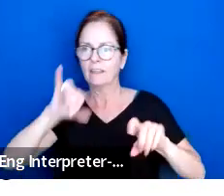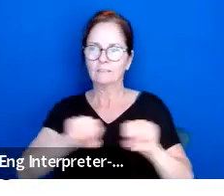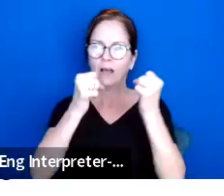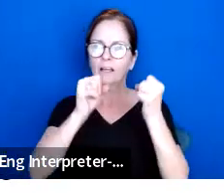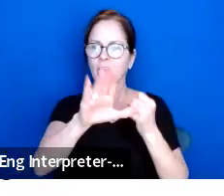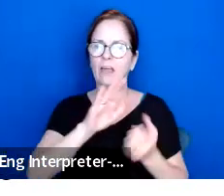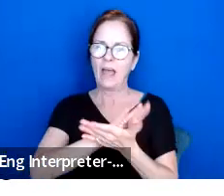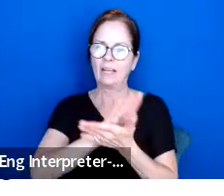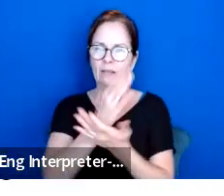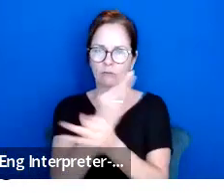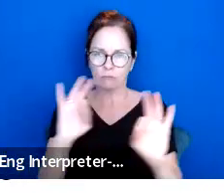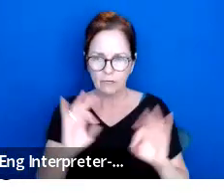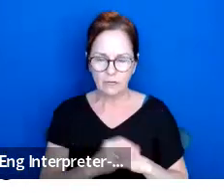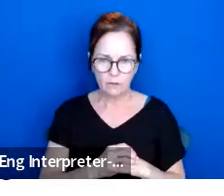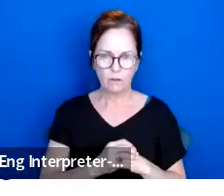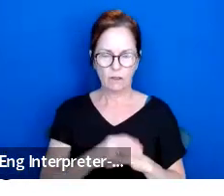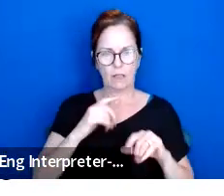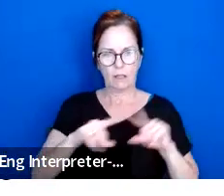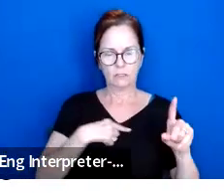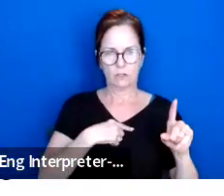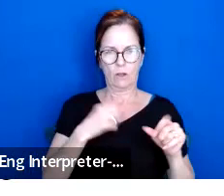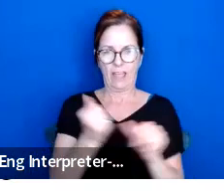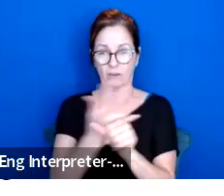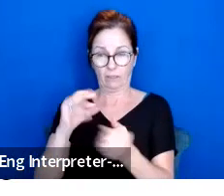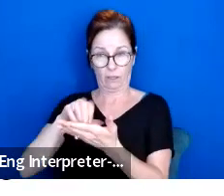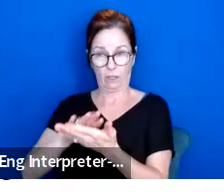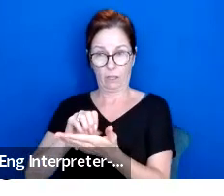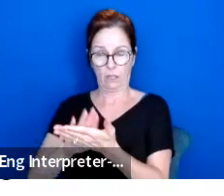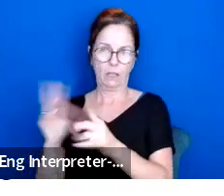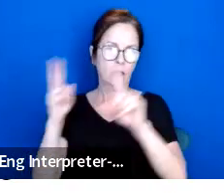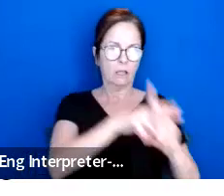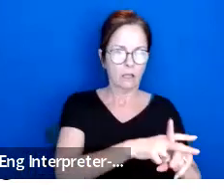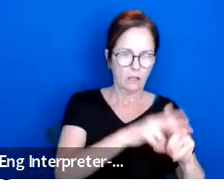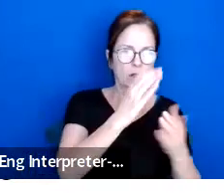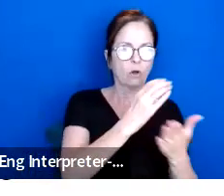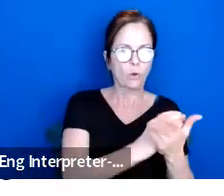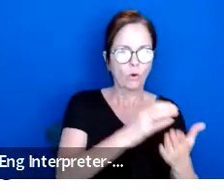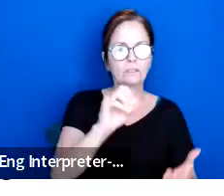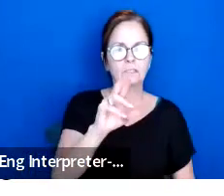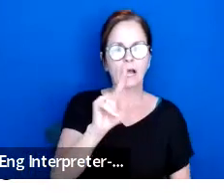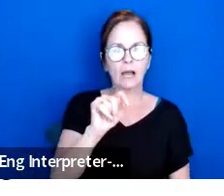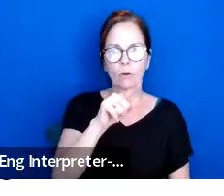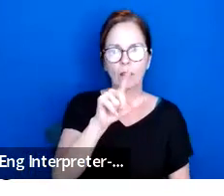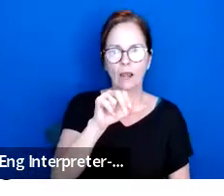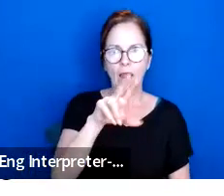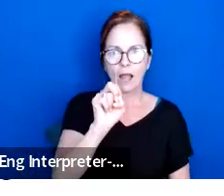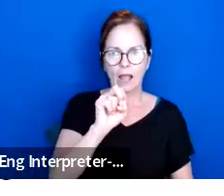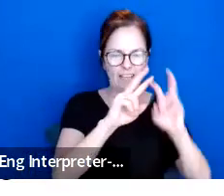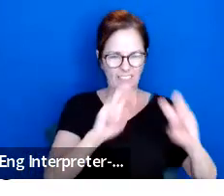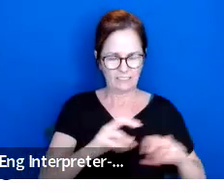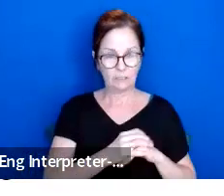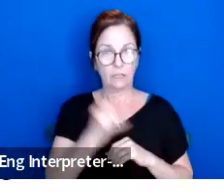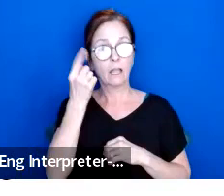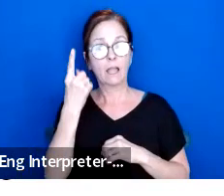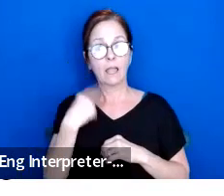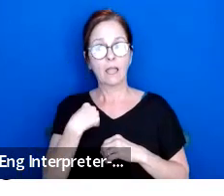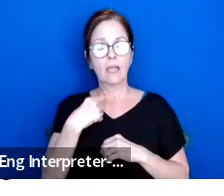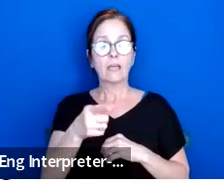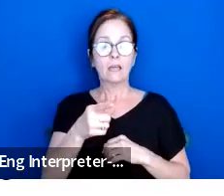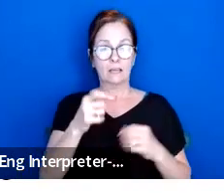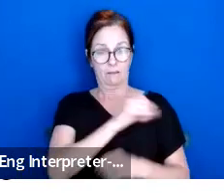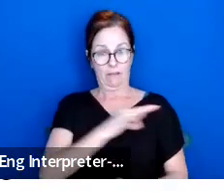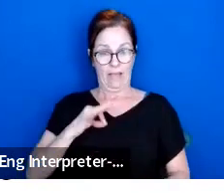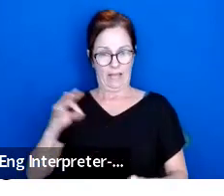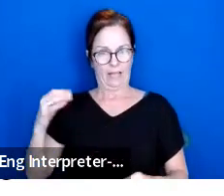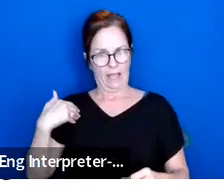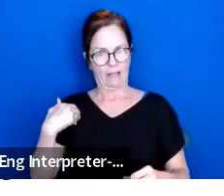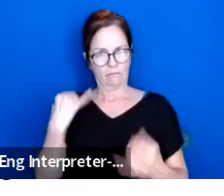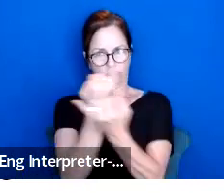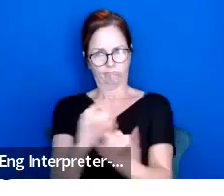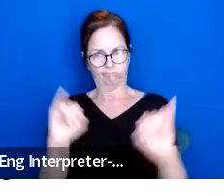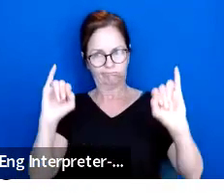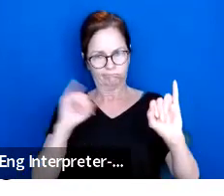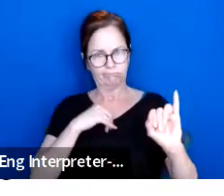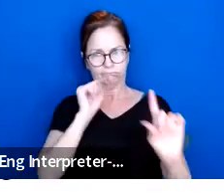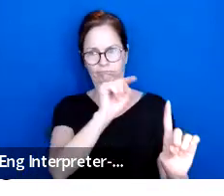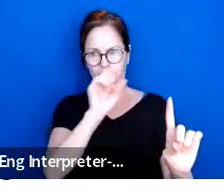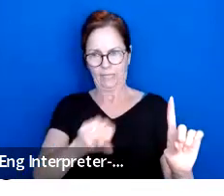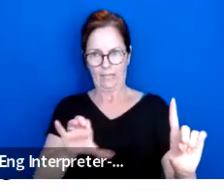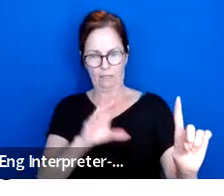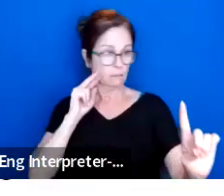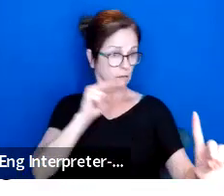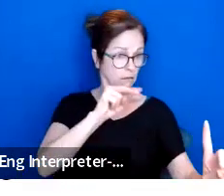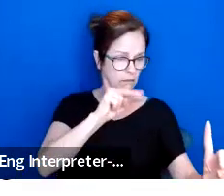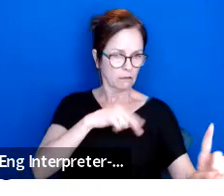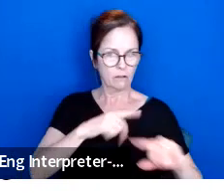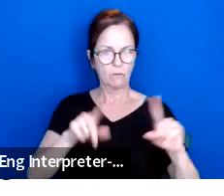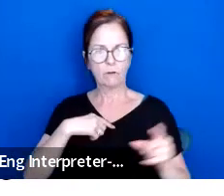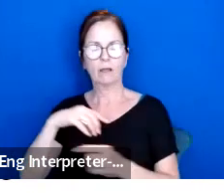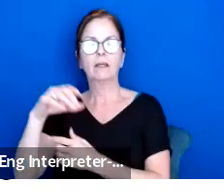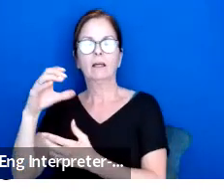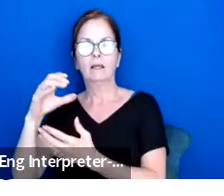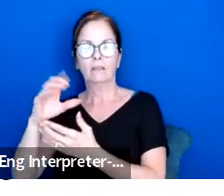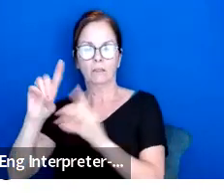Because again, faculty have autonomy. Also over course material, right, that had been approved by the department and the course out on the record.